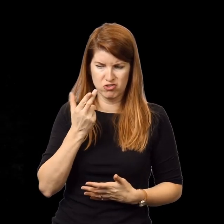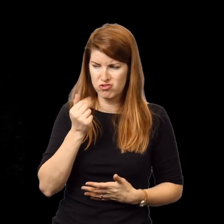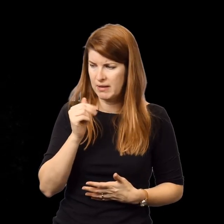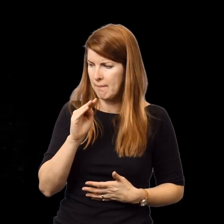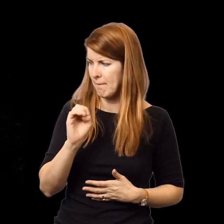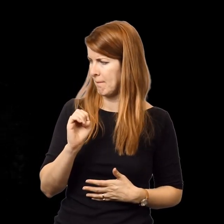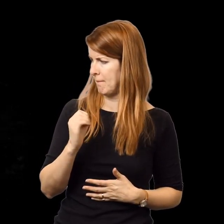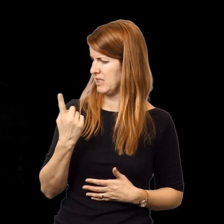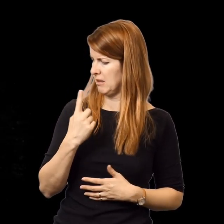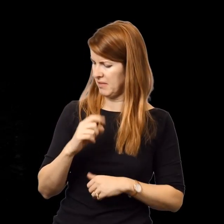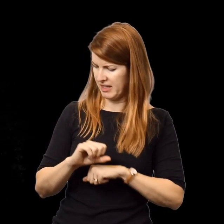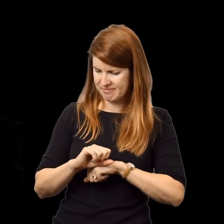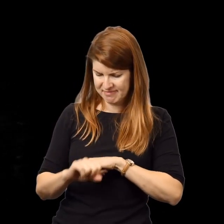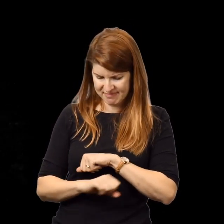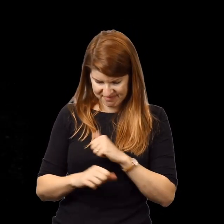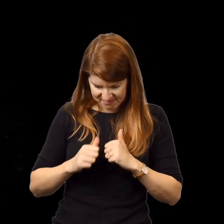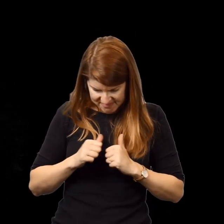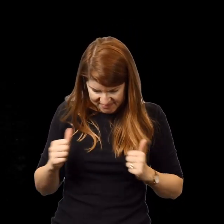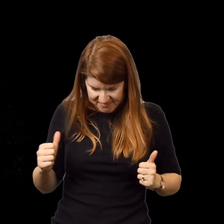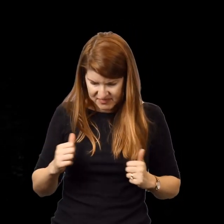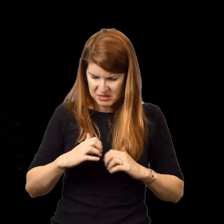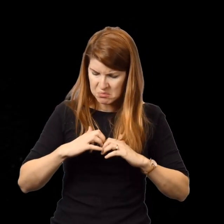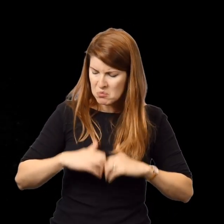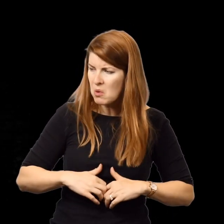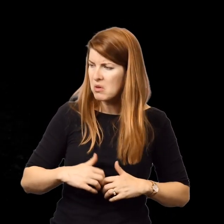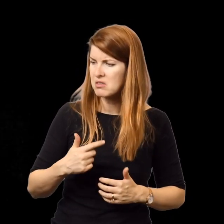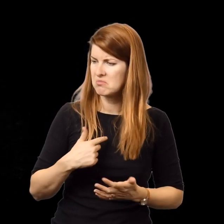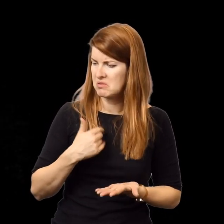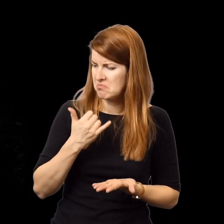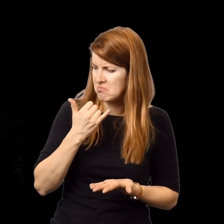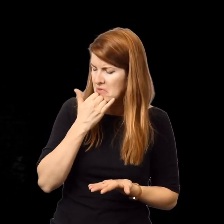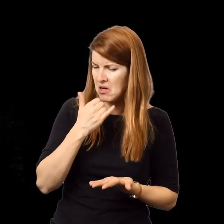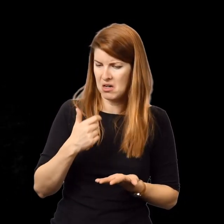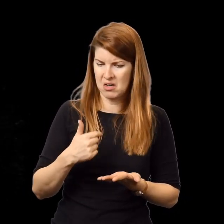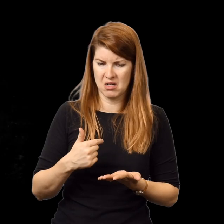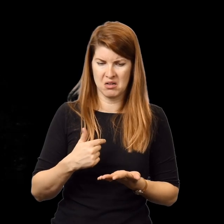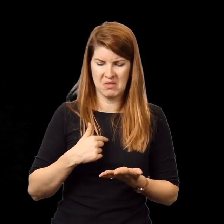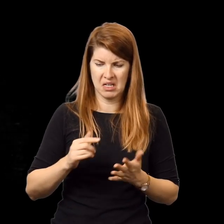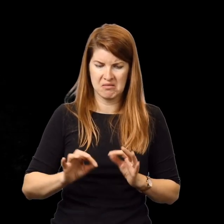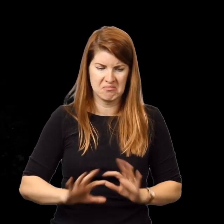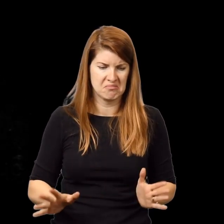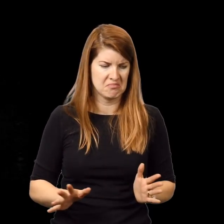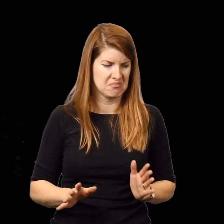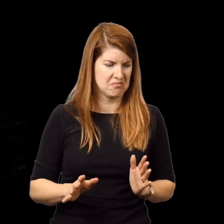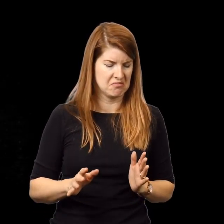Like there's something fundamentally deeply broken and wrong about me, and it's toxic,